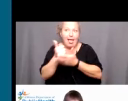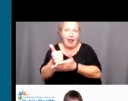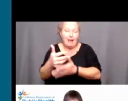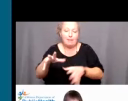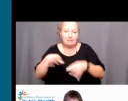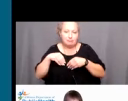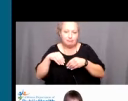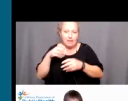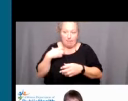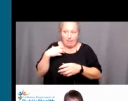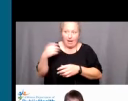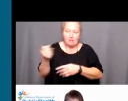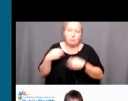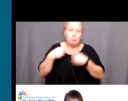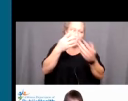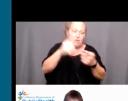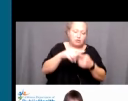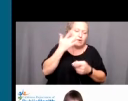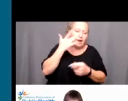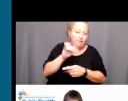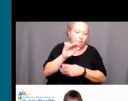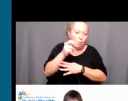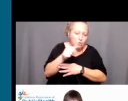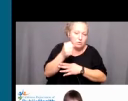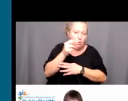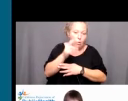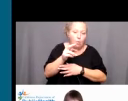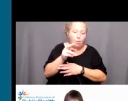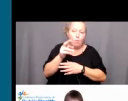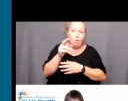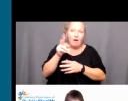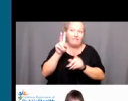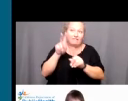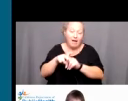them to Cal/OSHA, or perhaps those organizations file on behalf of the complaint.